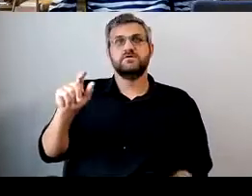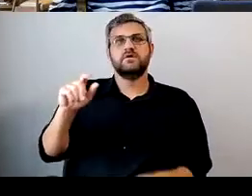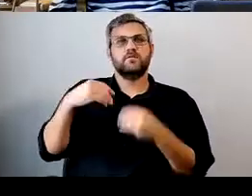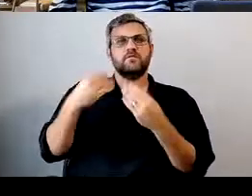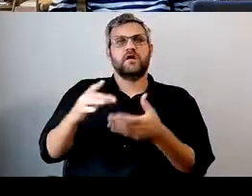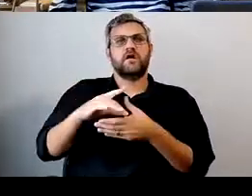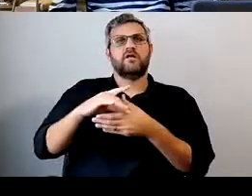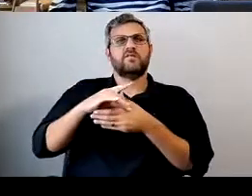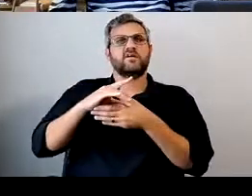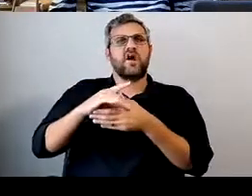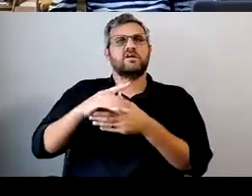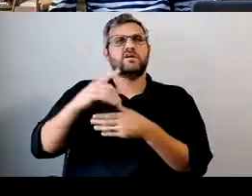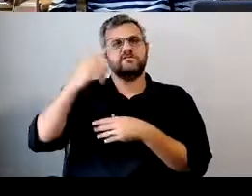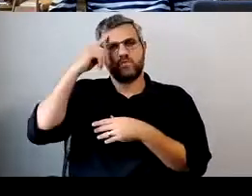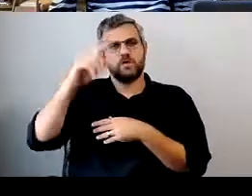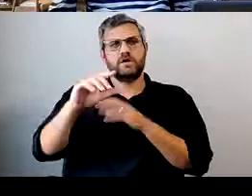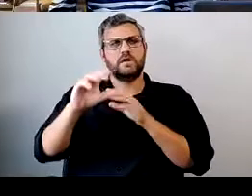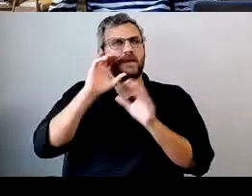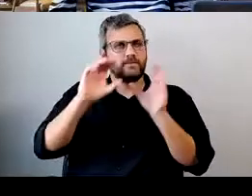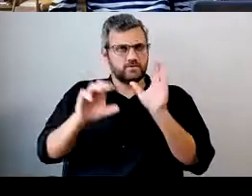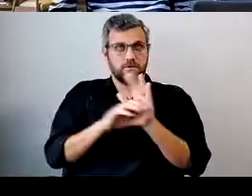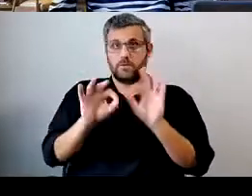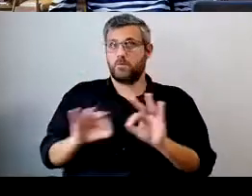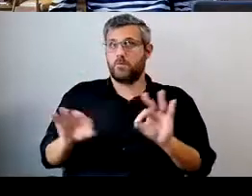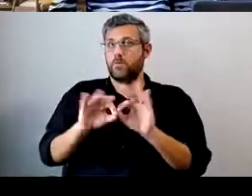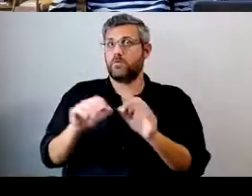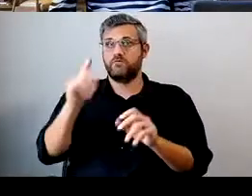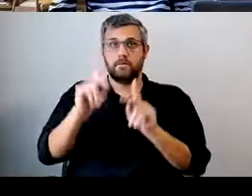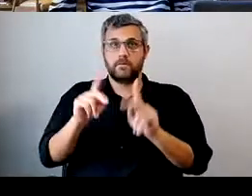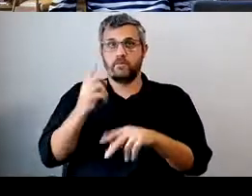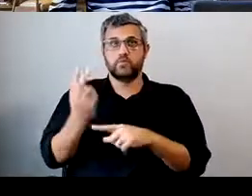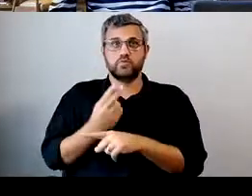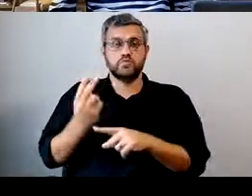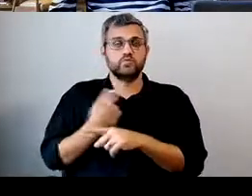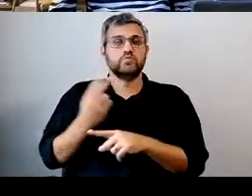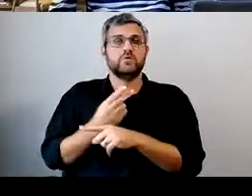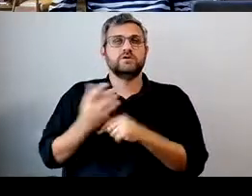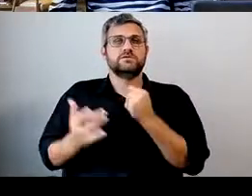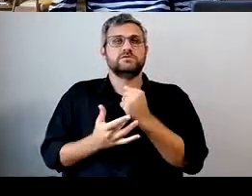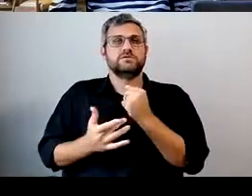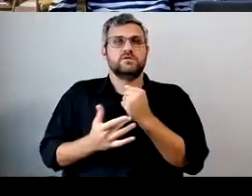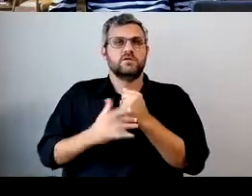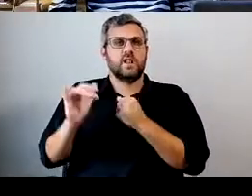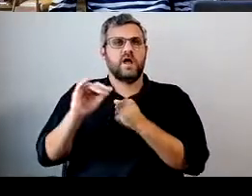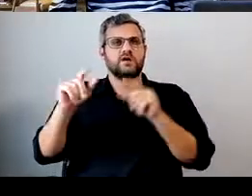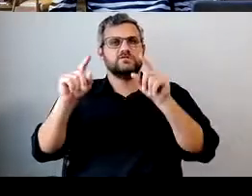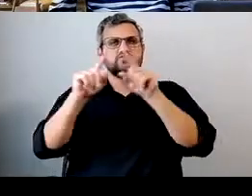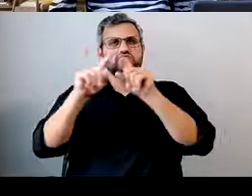and this is important for individuals using assistive technology like screen readers. And so when an image,